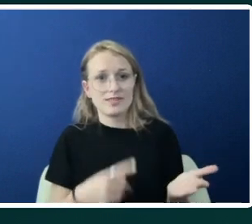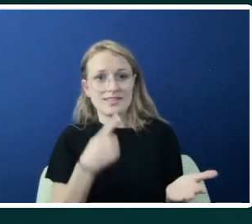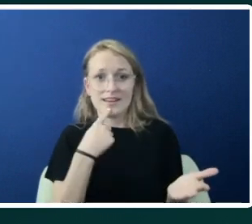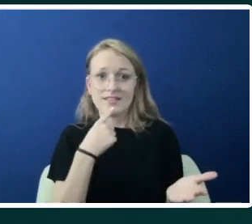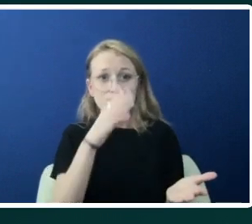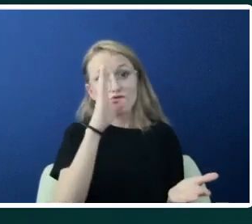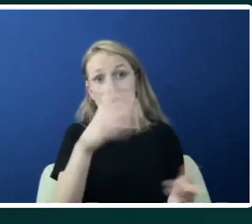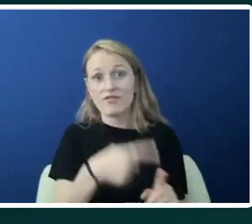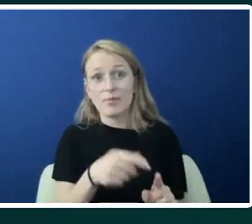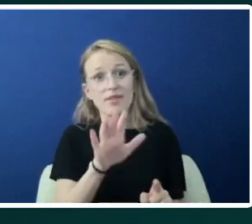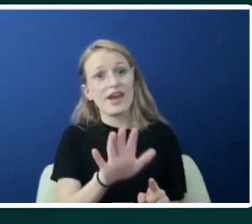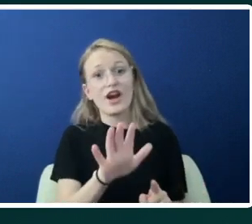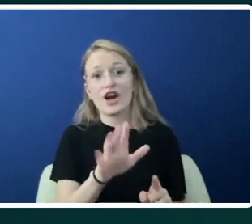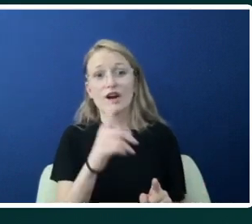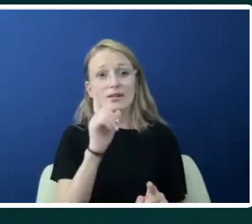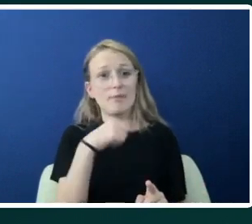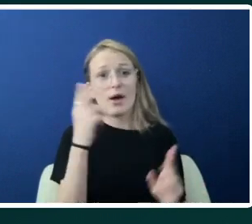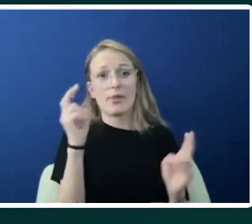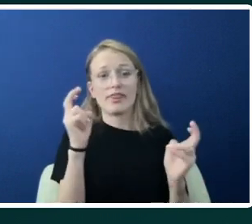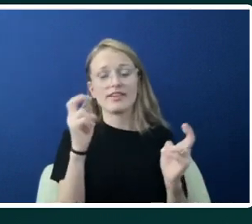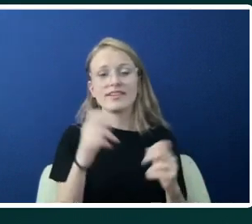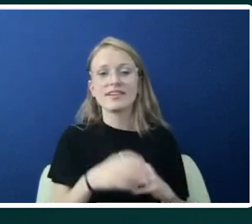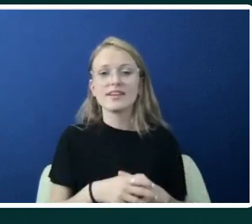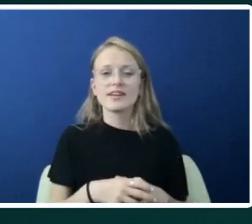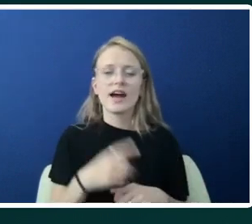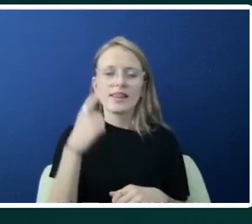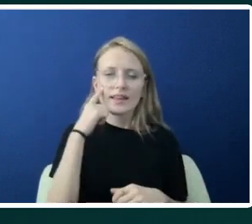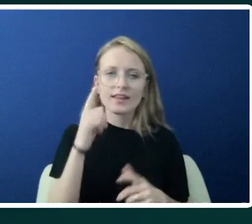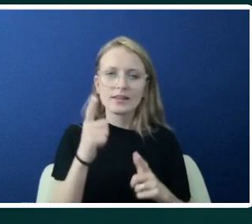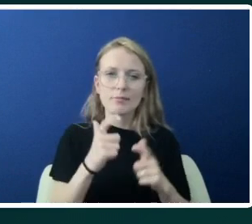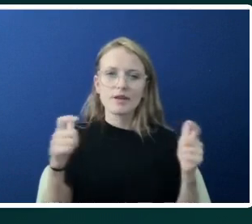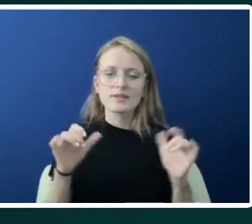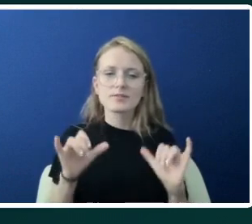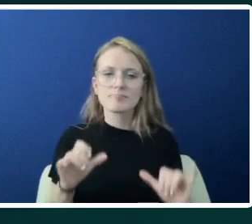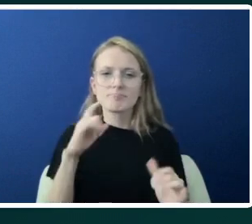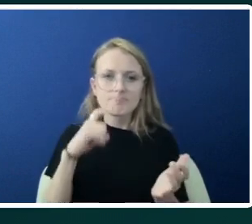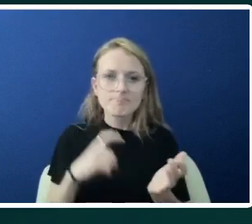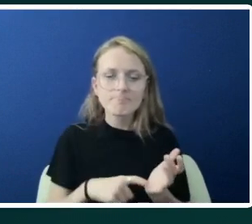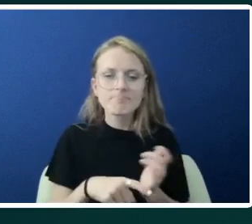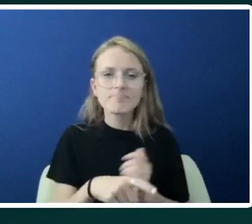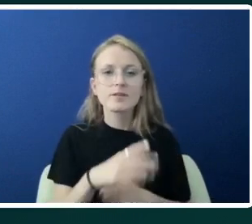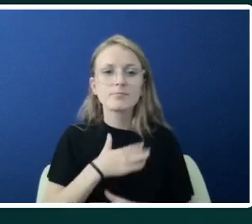And I think the biggest overall impression, you know, my students are very homogenous with each